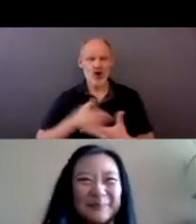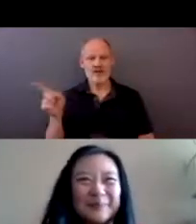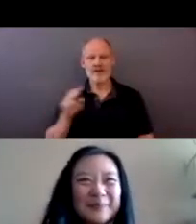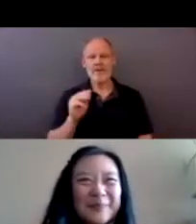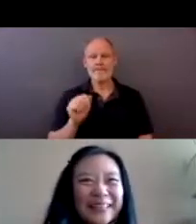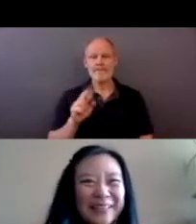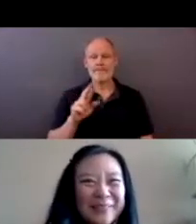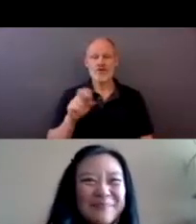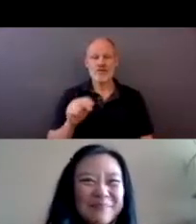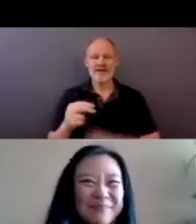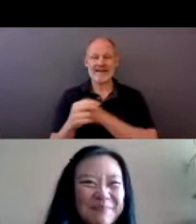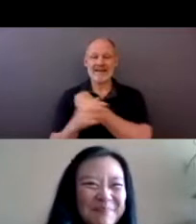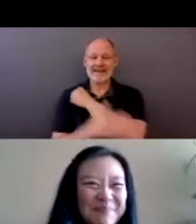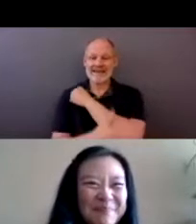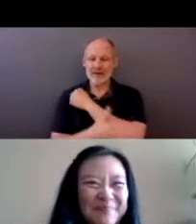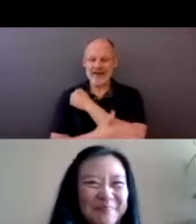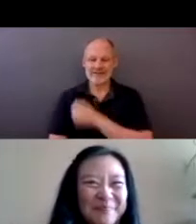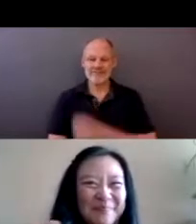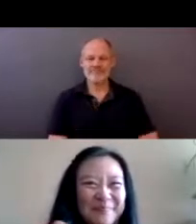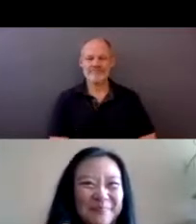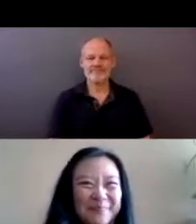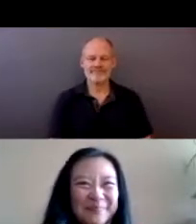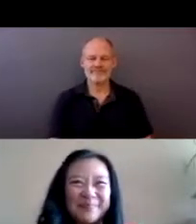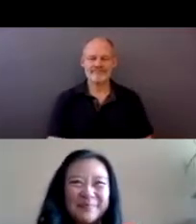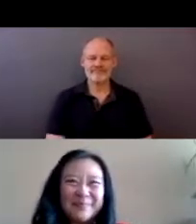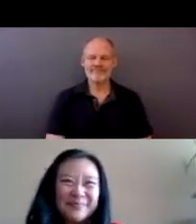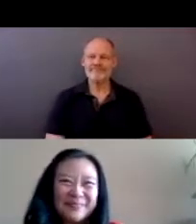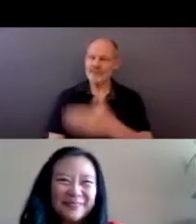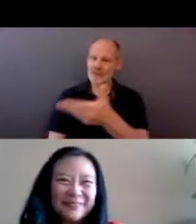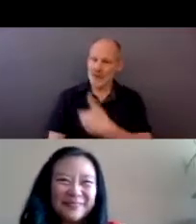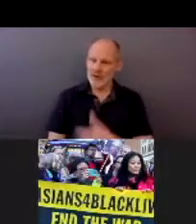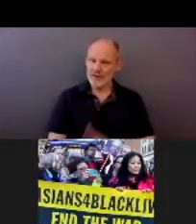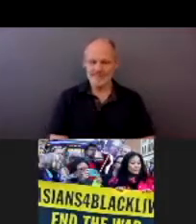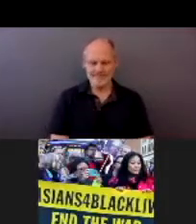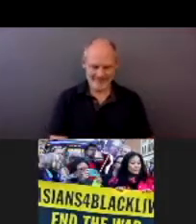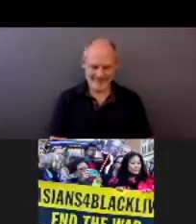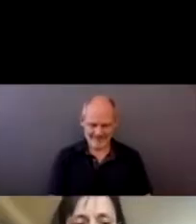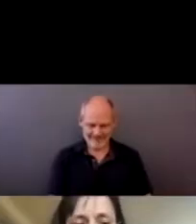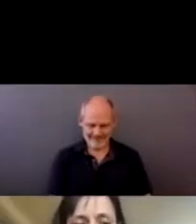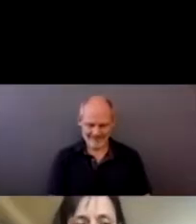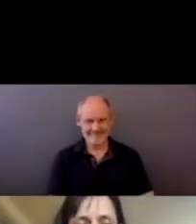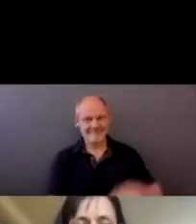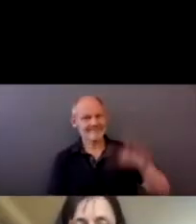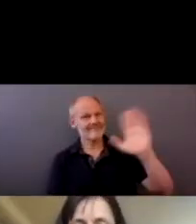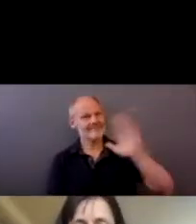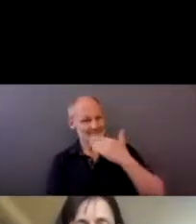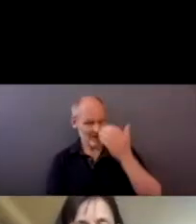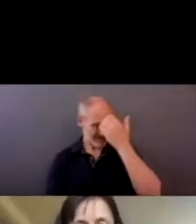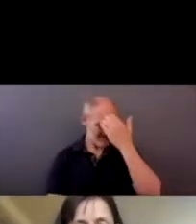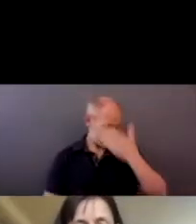Hi everyone. Thank you, Kathy. Hello everyone. My name is Sonia Gallant. I